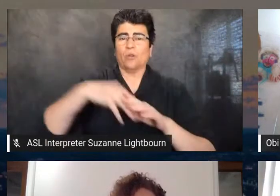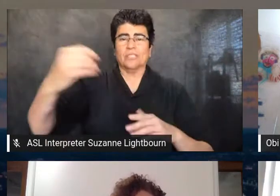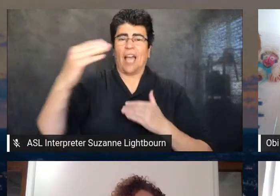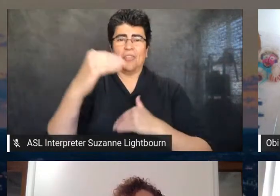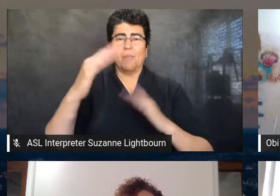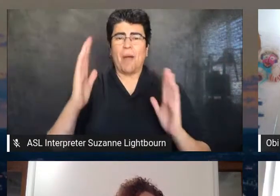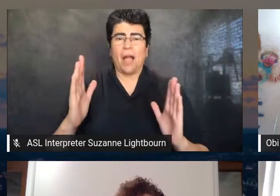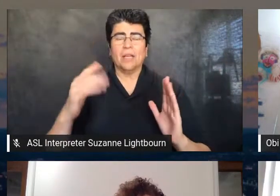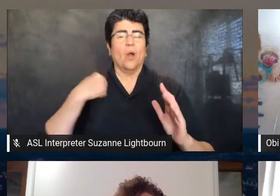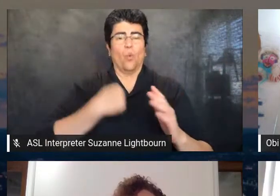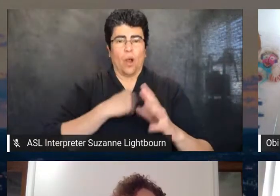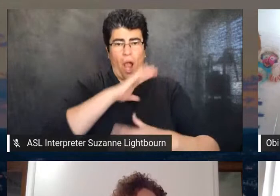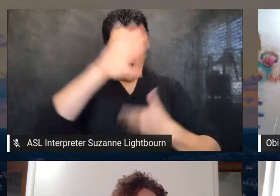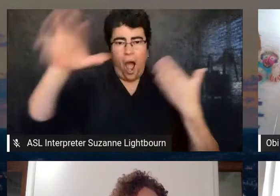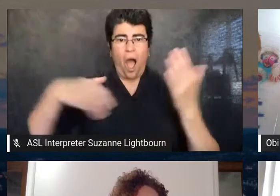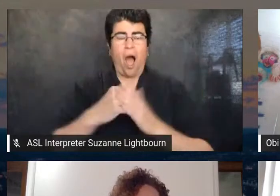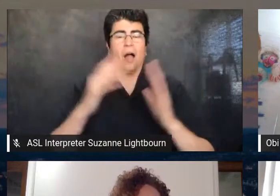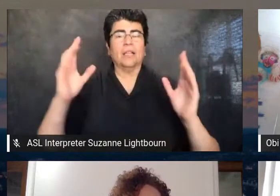we're all as diverse as the box,